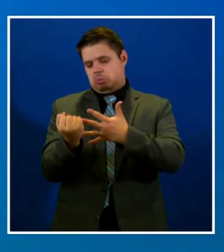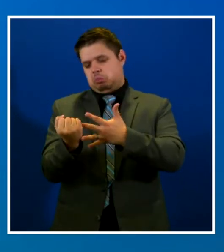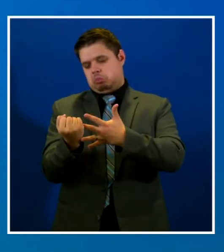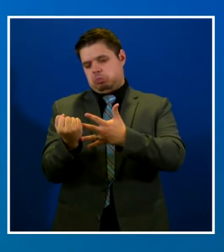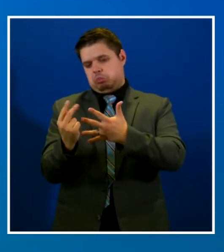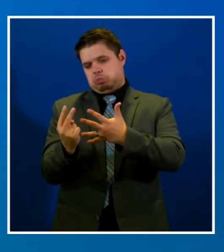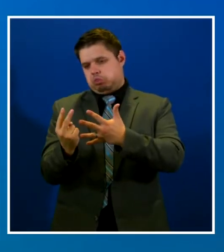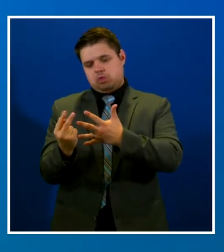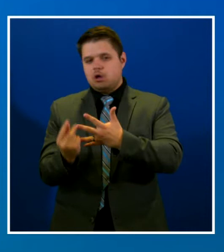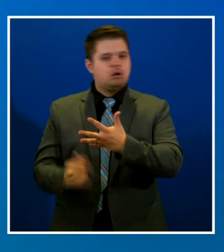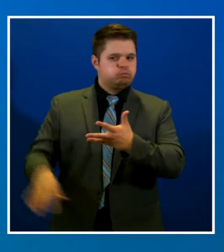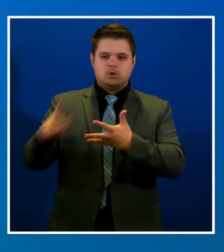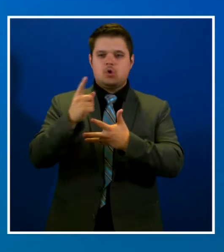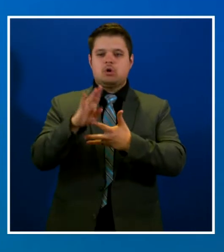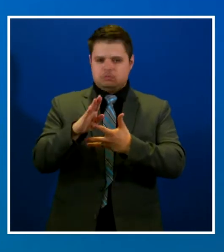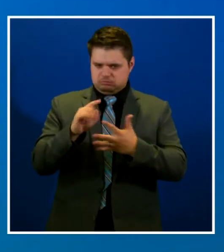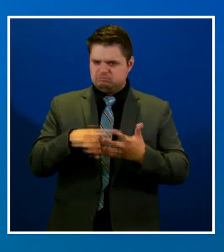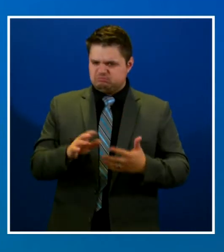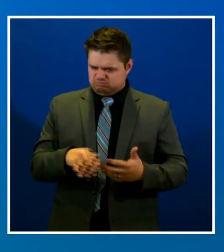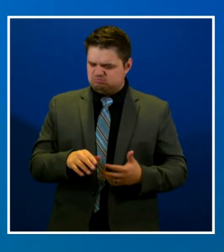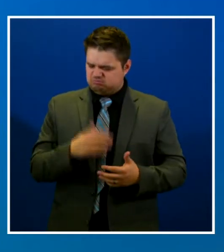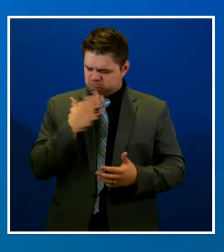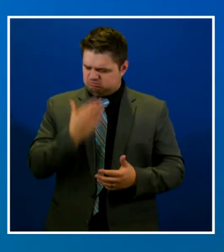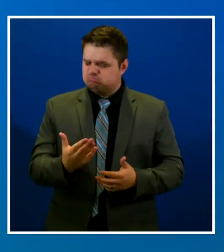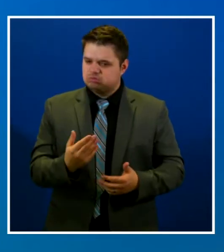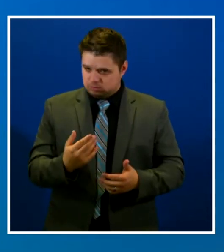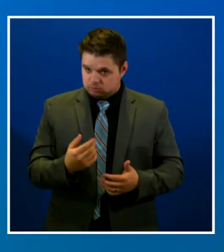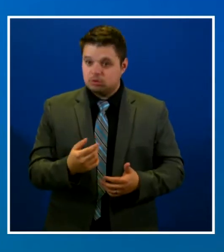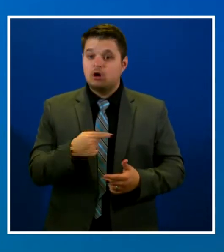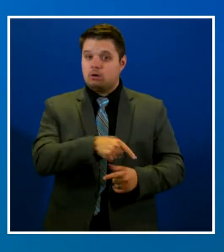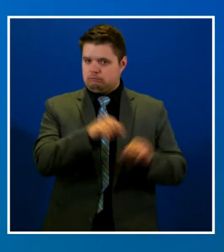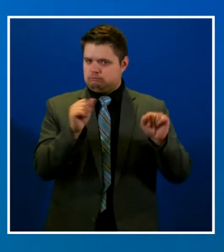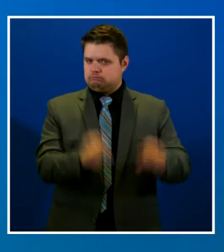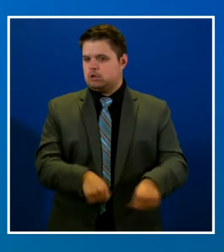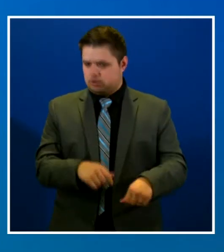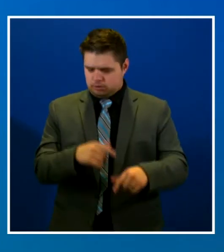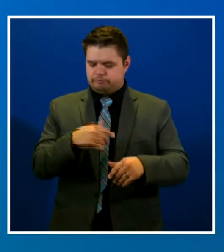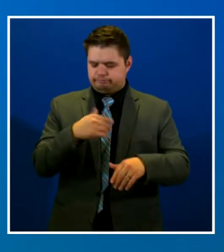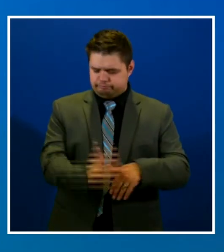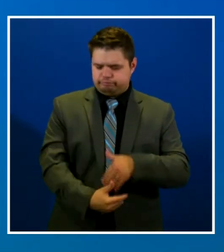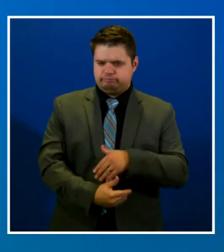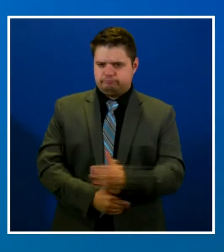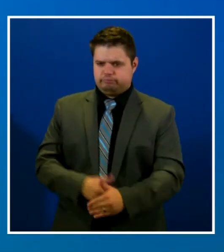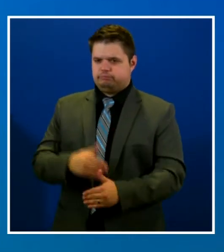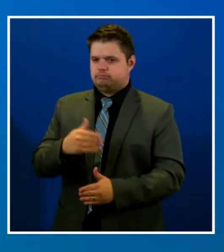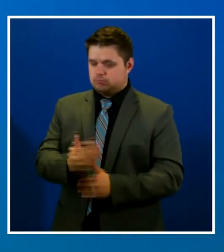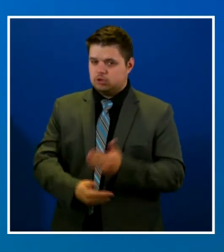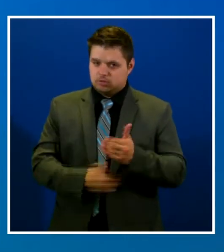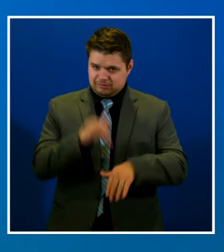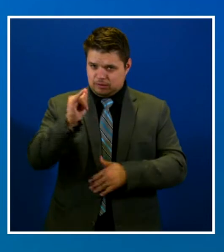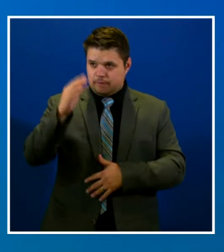workers are now eligible to be vaccinated. And that's great news for reopening our schools and getting all the teachers and